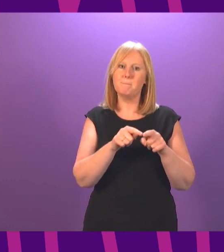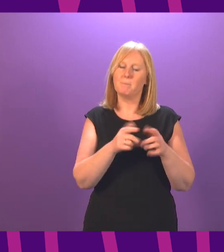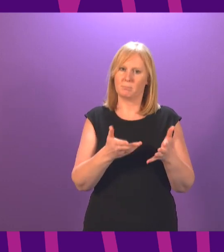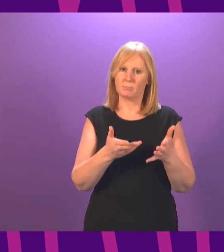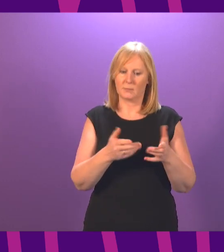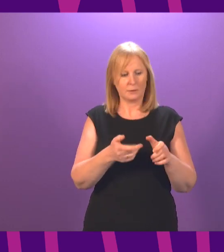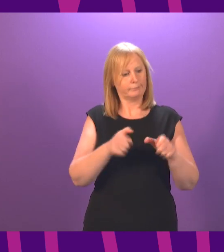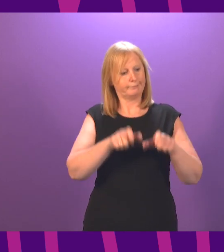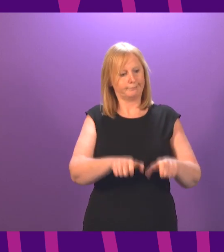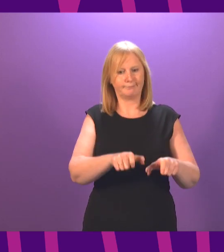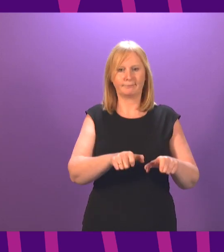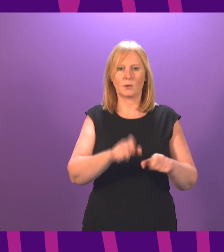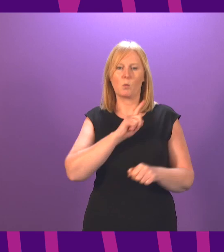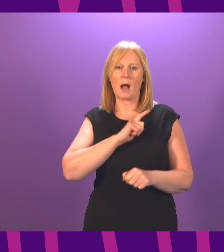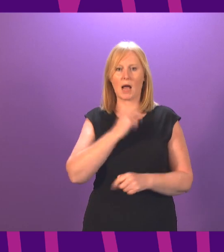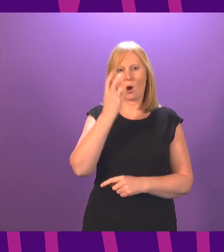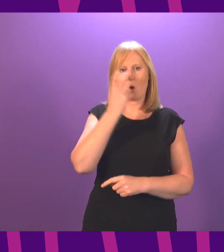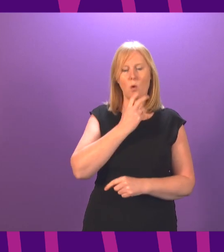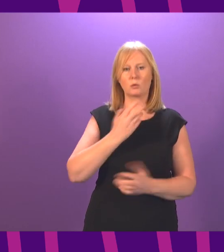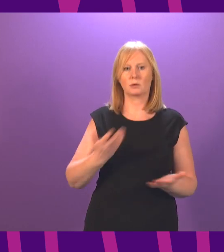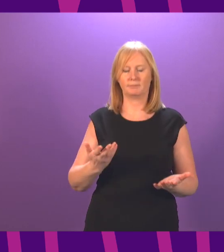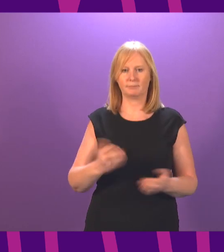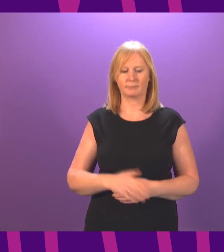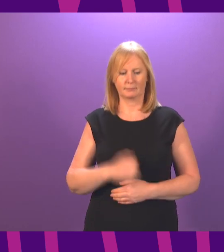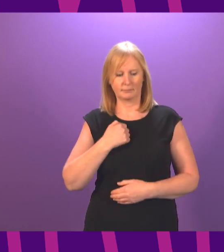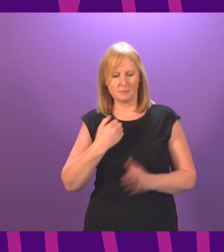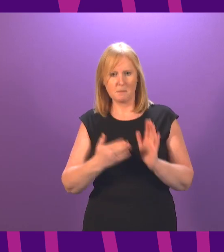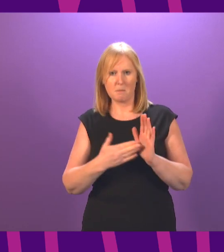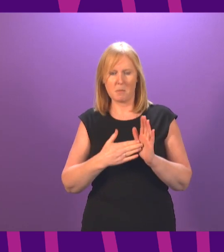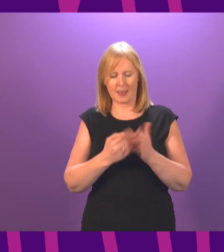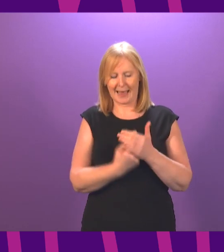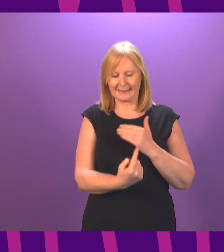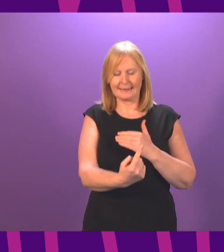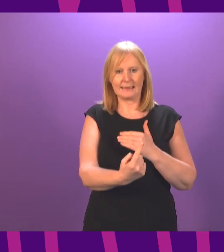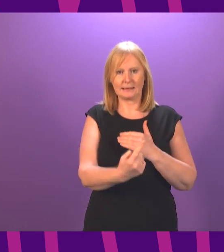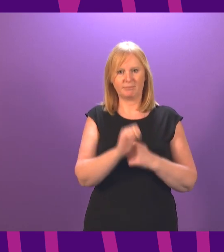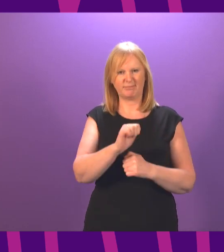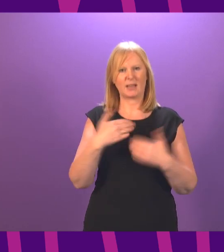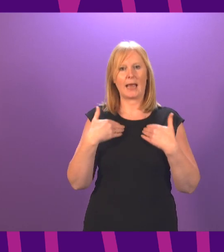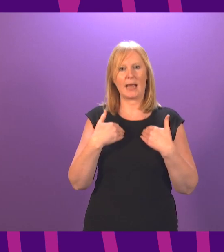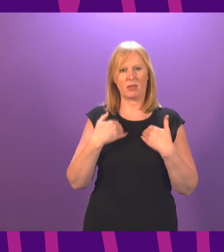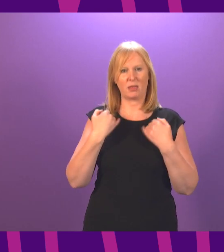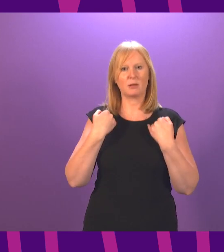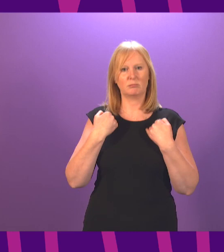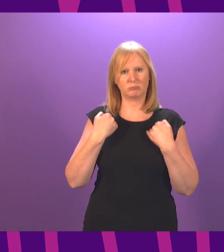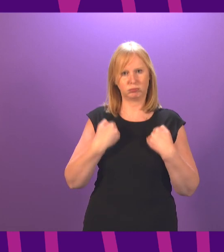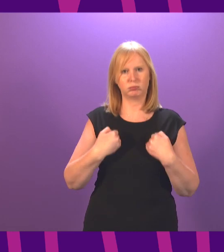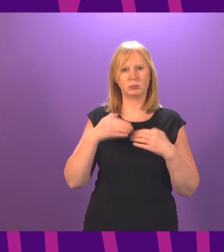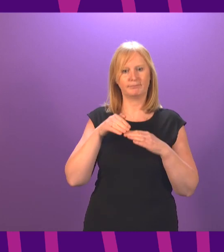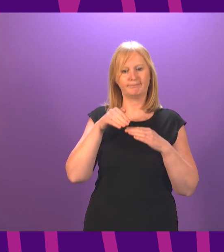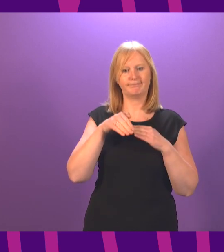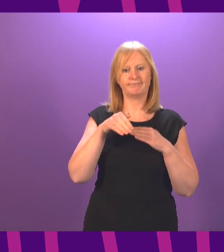imprisoned for being old. My mother is isolated, her health deteriorating, and she is losing